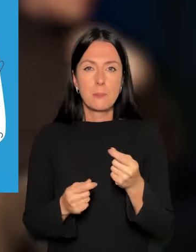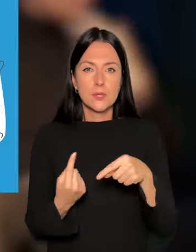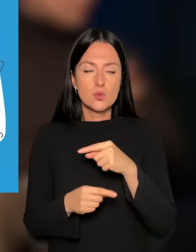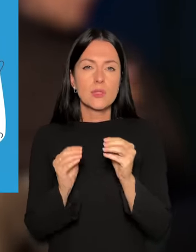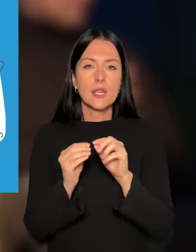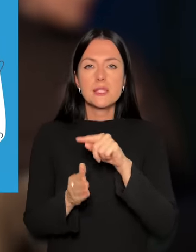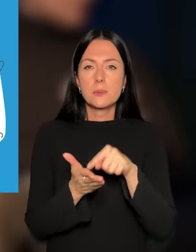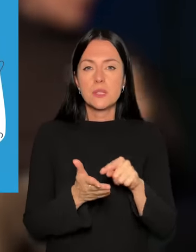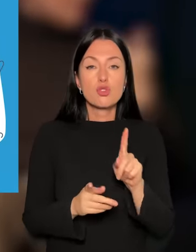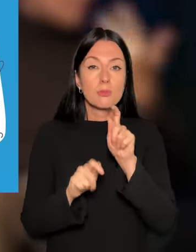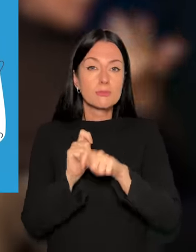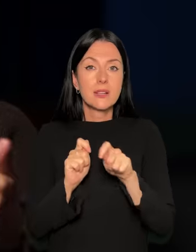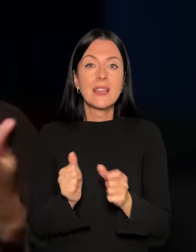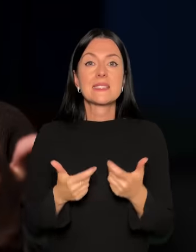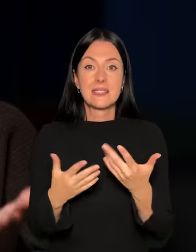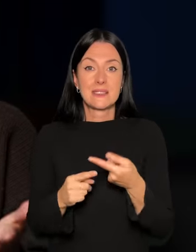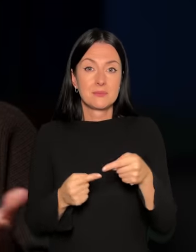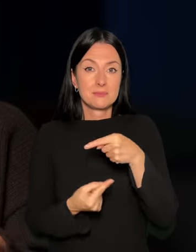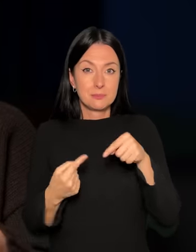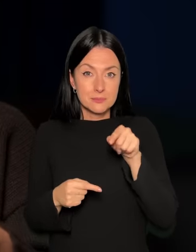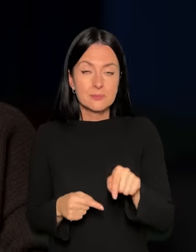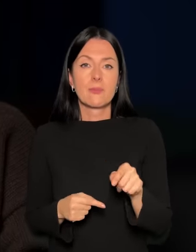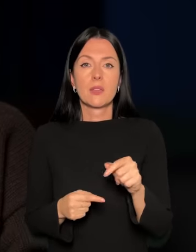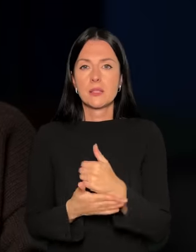to assess how inclusive they are.